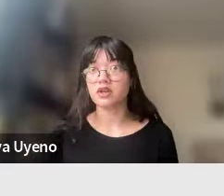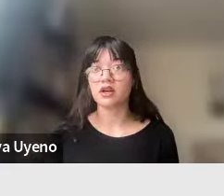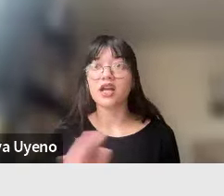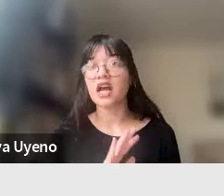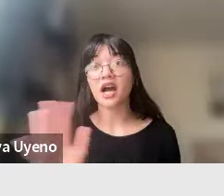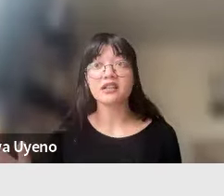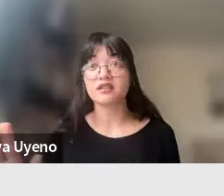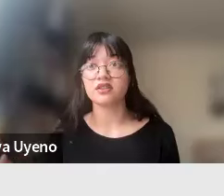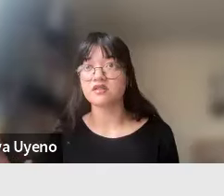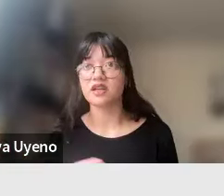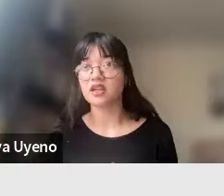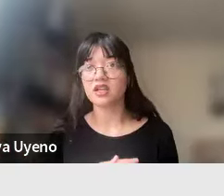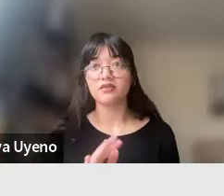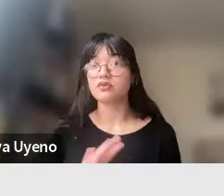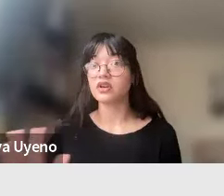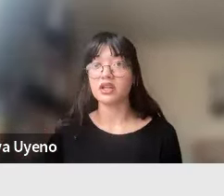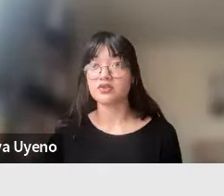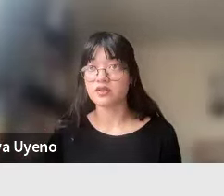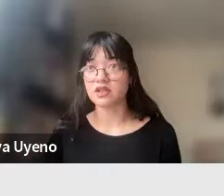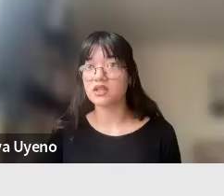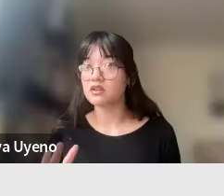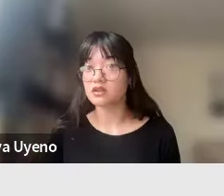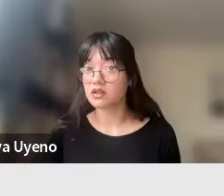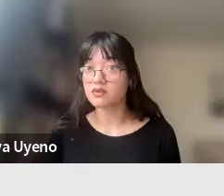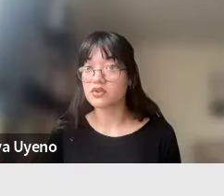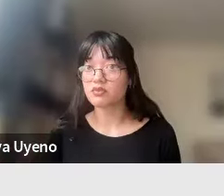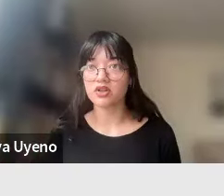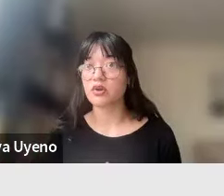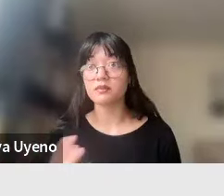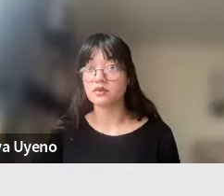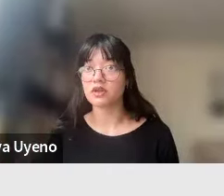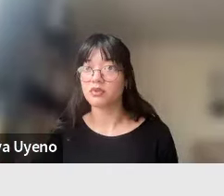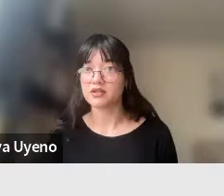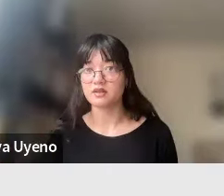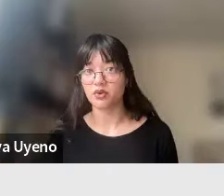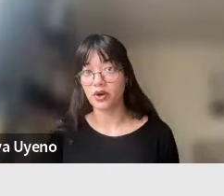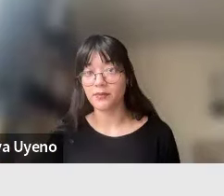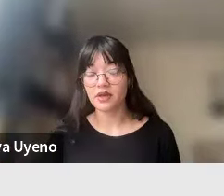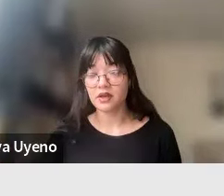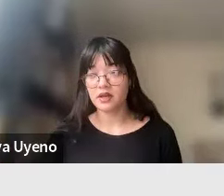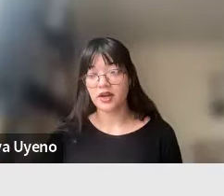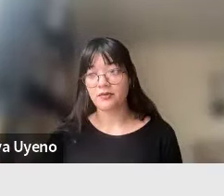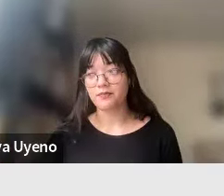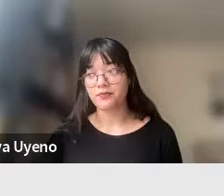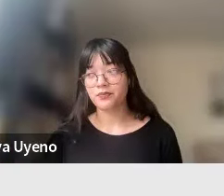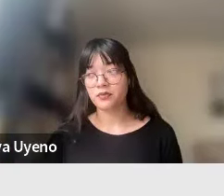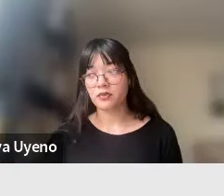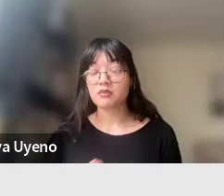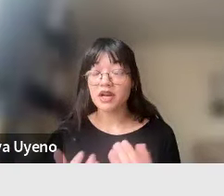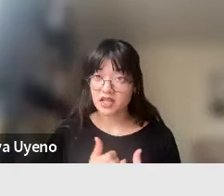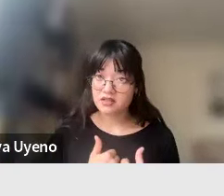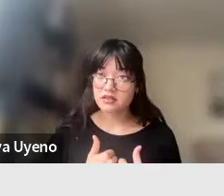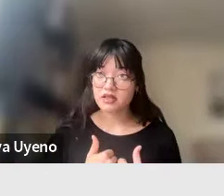a year abroad. If you're very interested, I would say apply to this program. In my case,